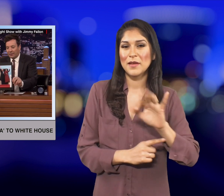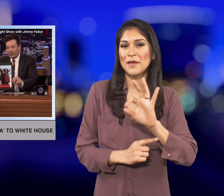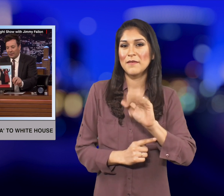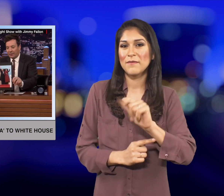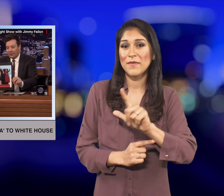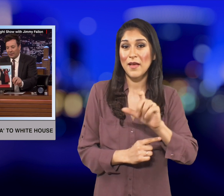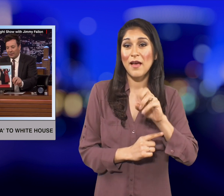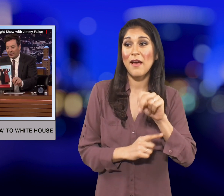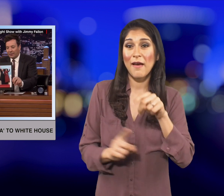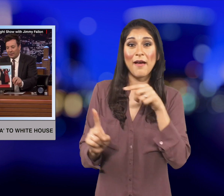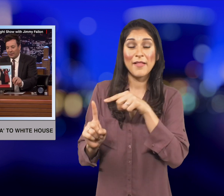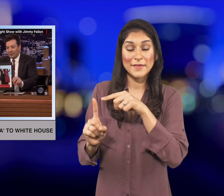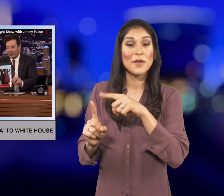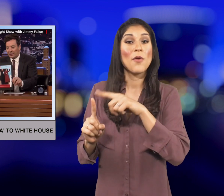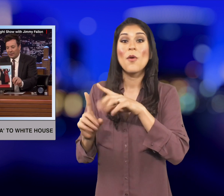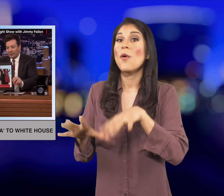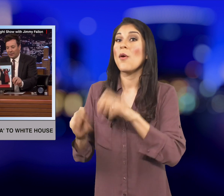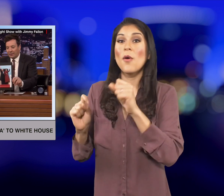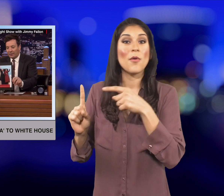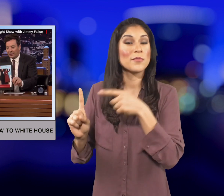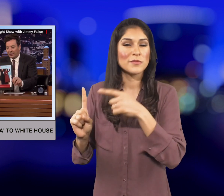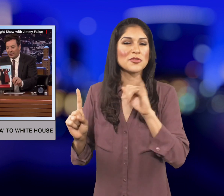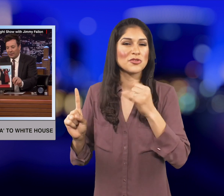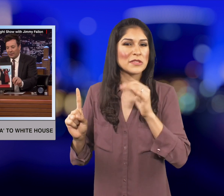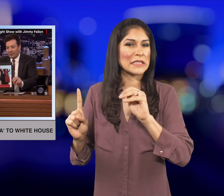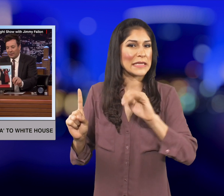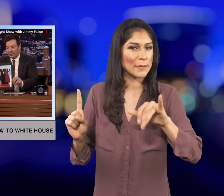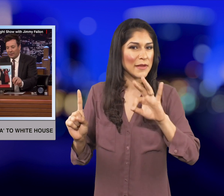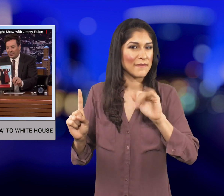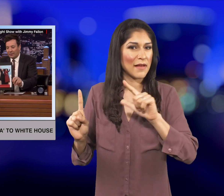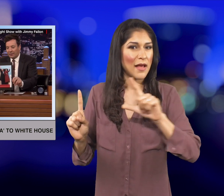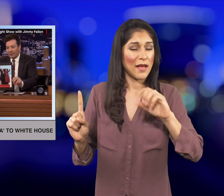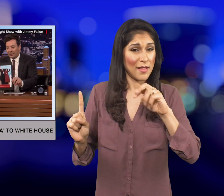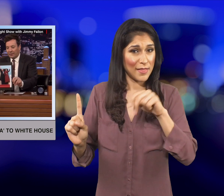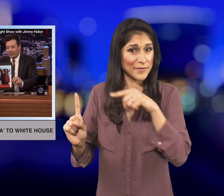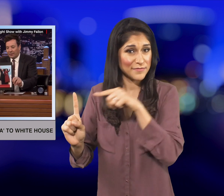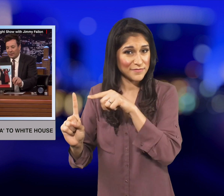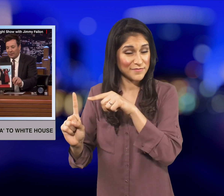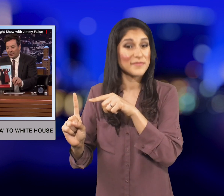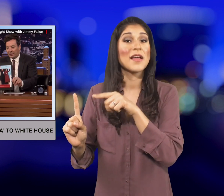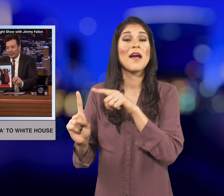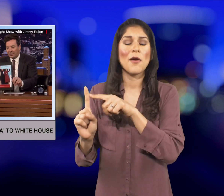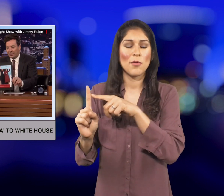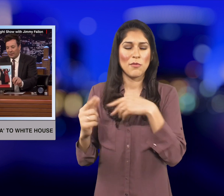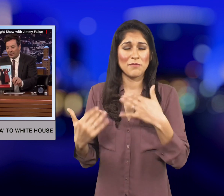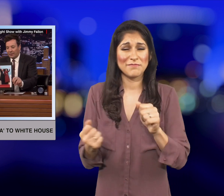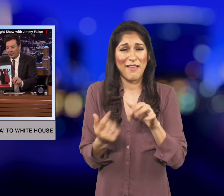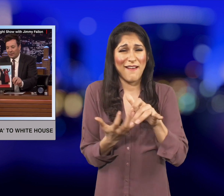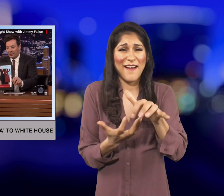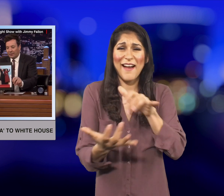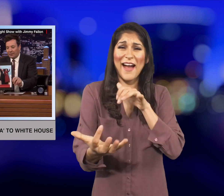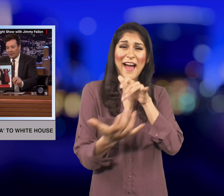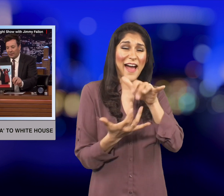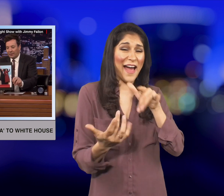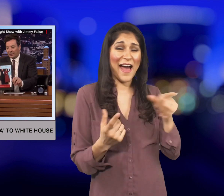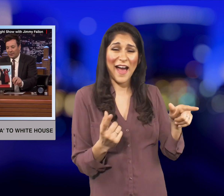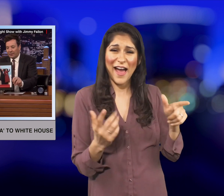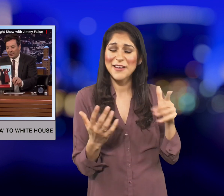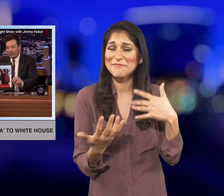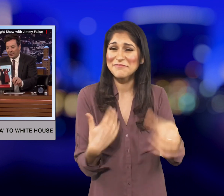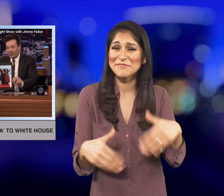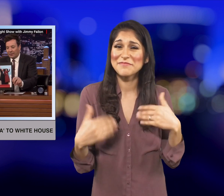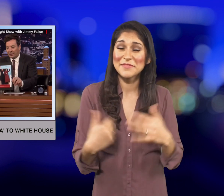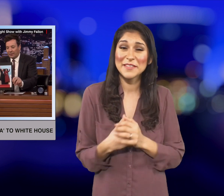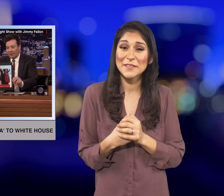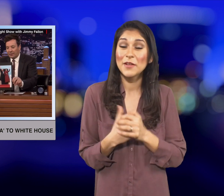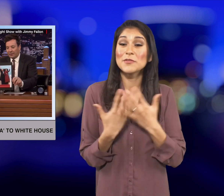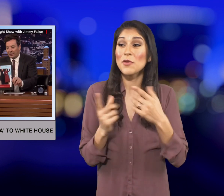Fallon and had the talkshow host cracking up.